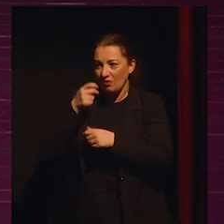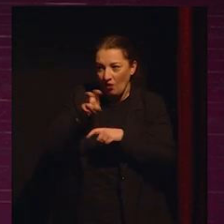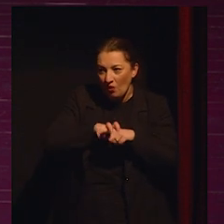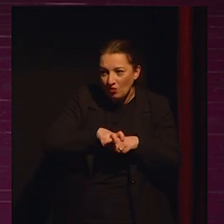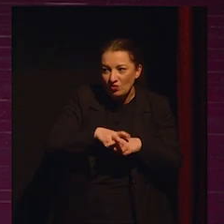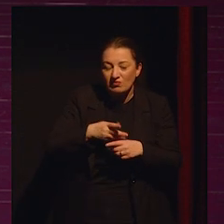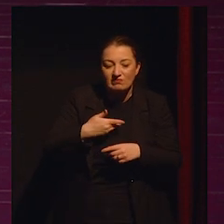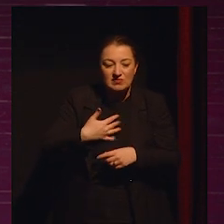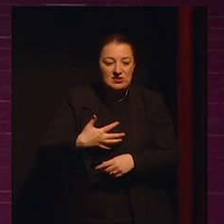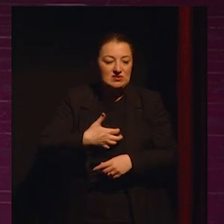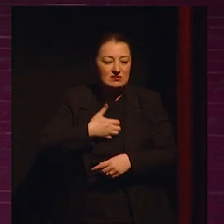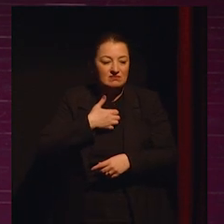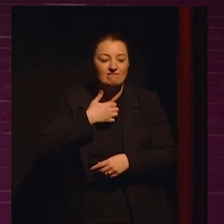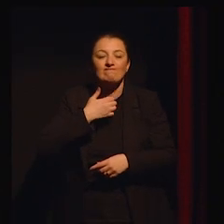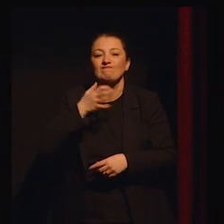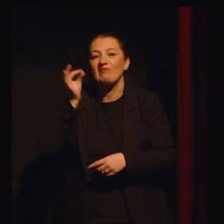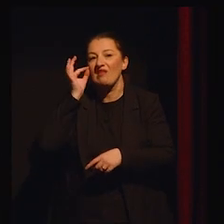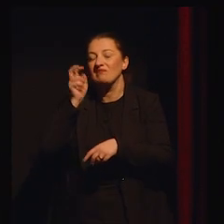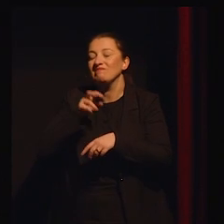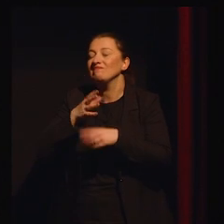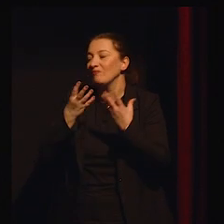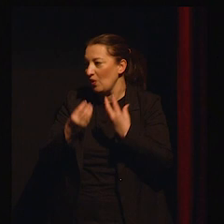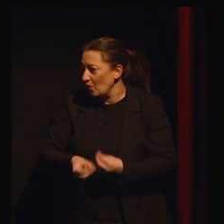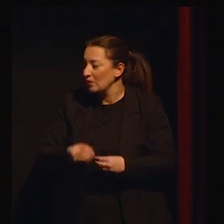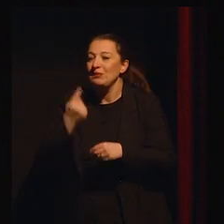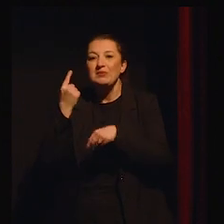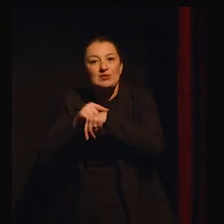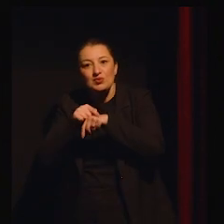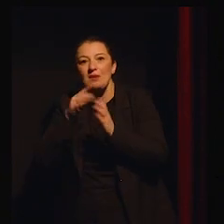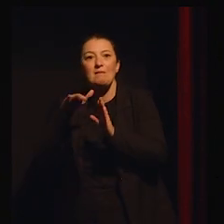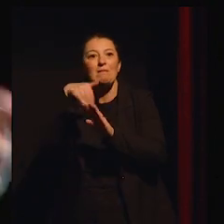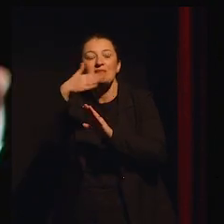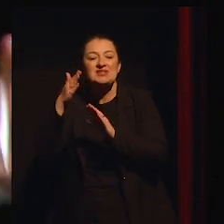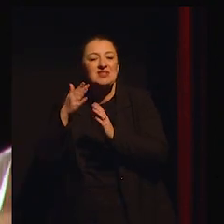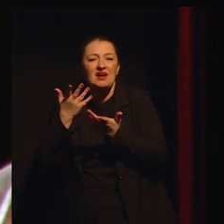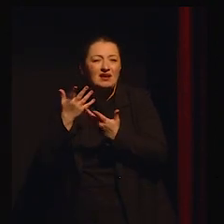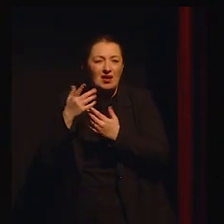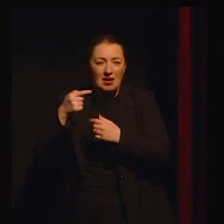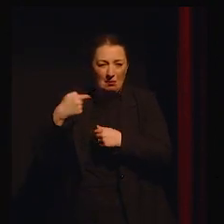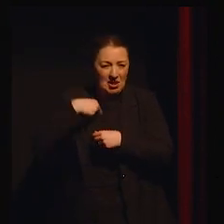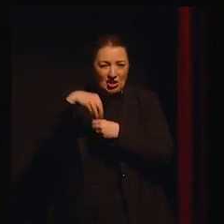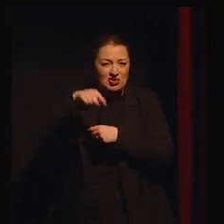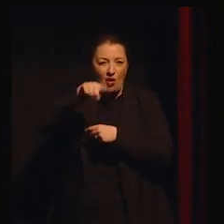they reminded me of this. So, I guess for a while I did what I could do, trying not to care about what others think, and